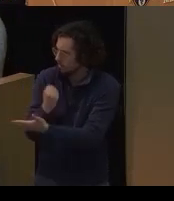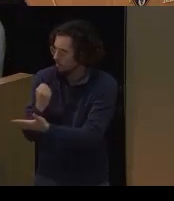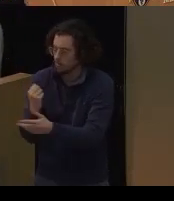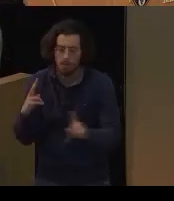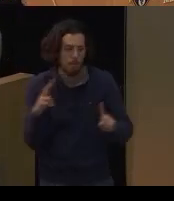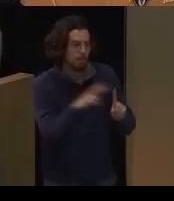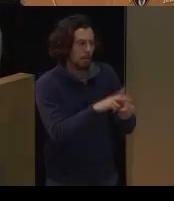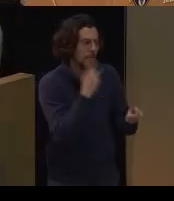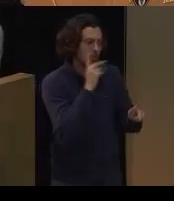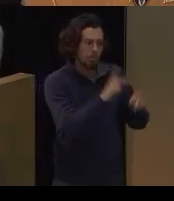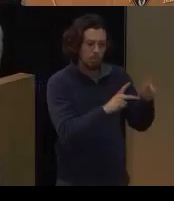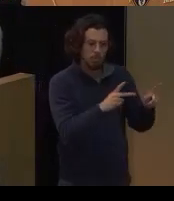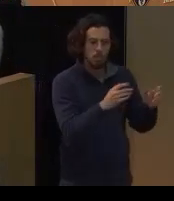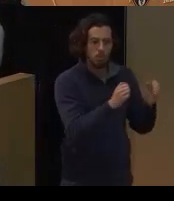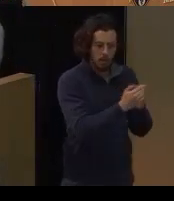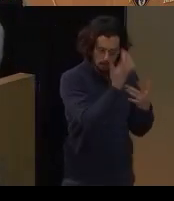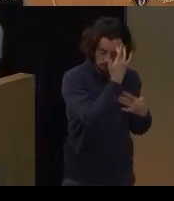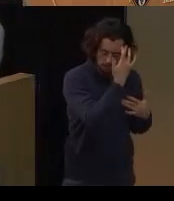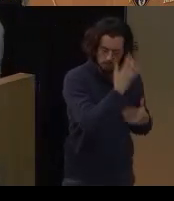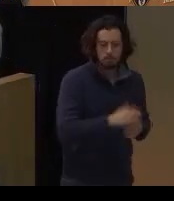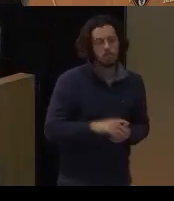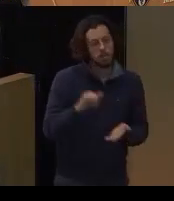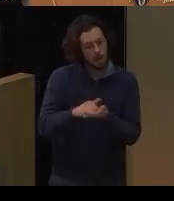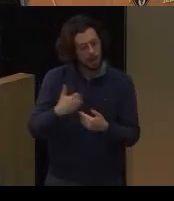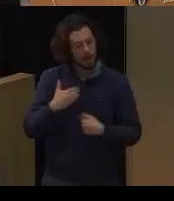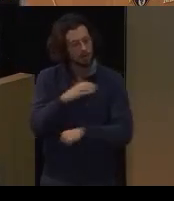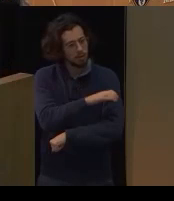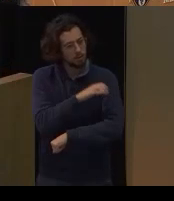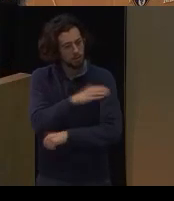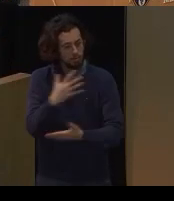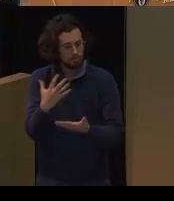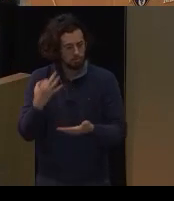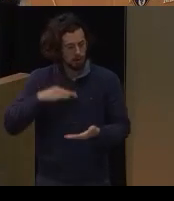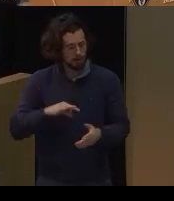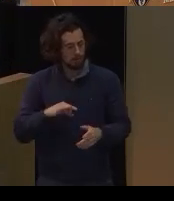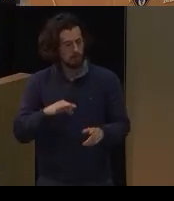that maybe has clinical utility right something that we can give to somebody with trouble you